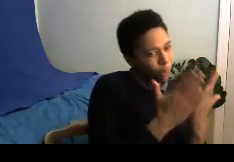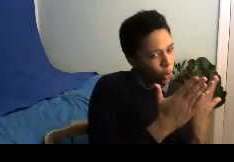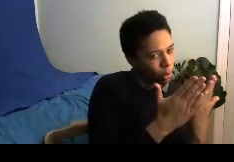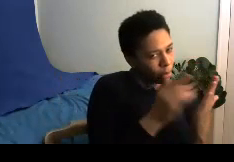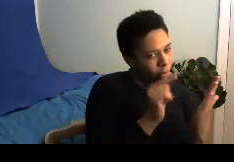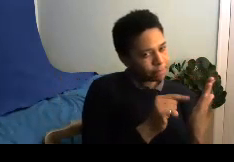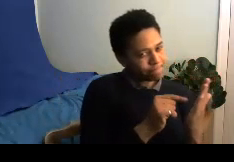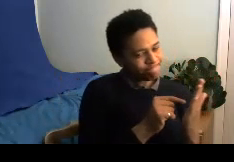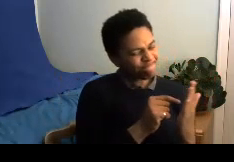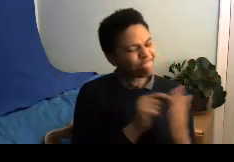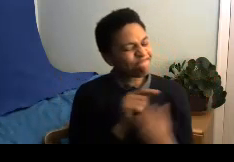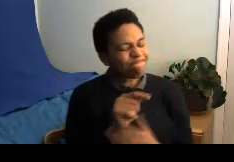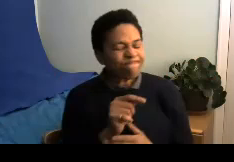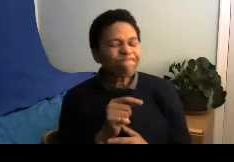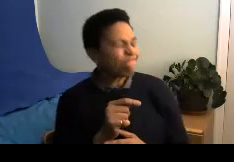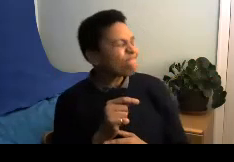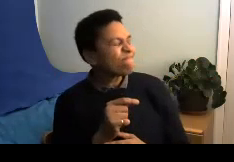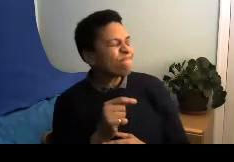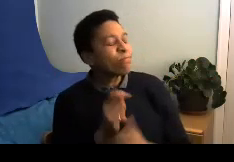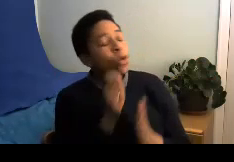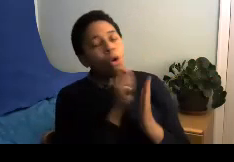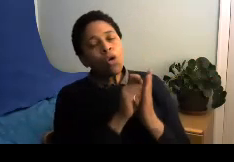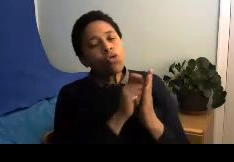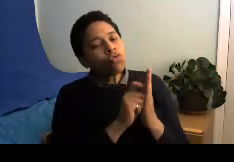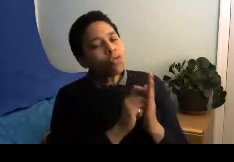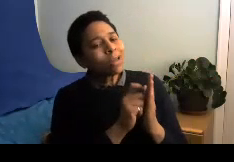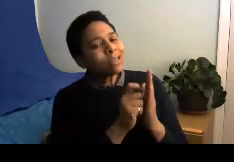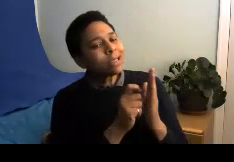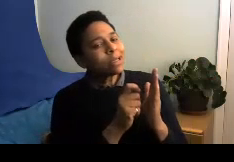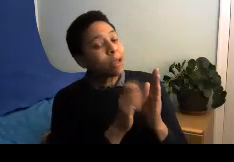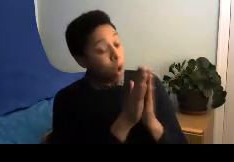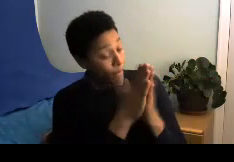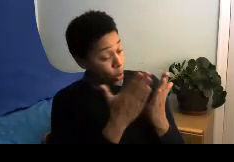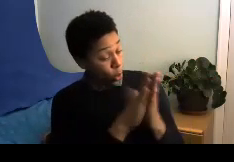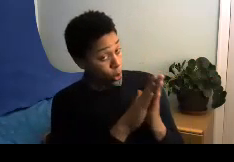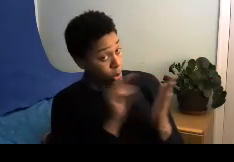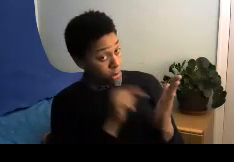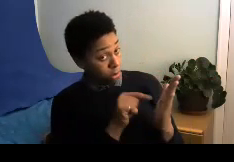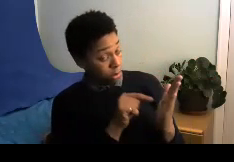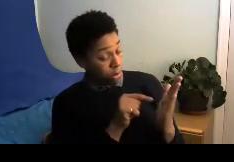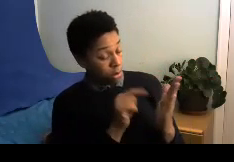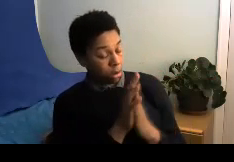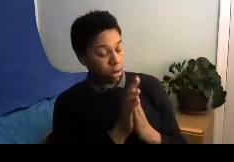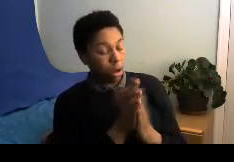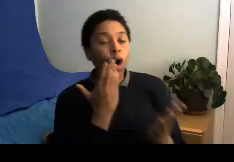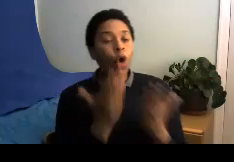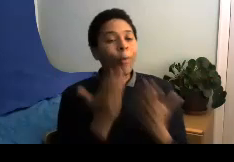Paul: Writing a novel, as anyone who's written fiction will know,